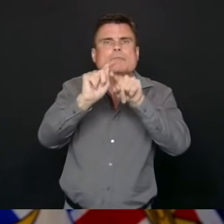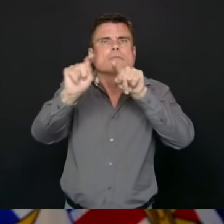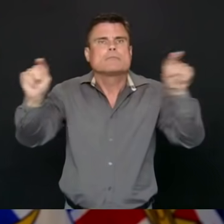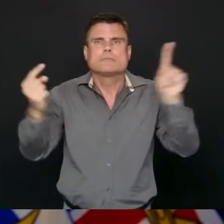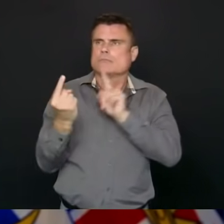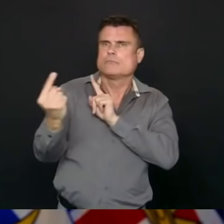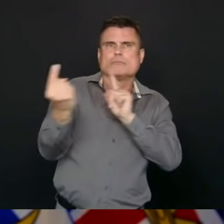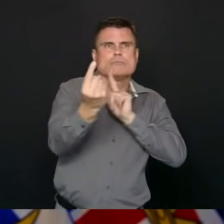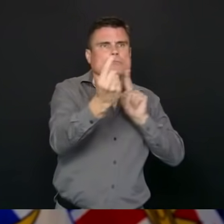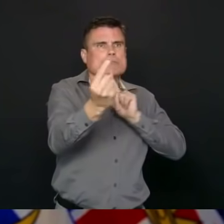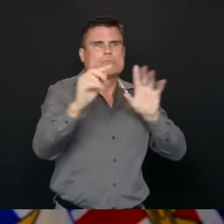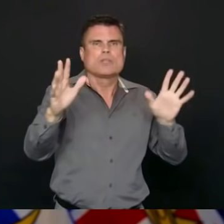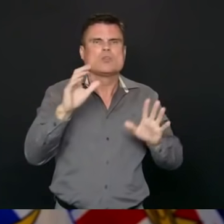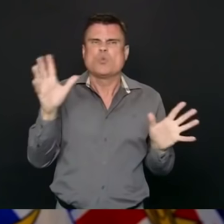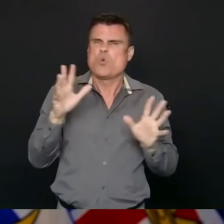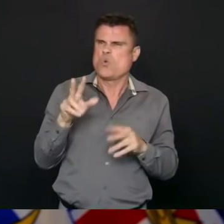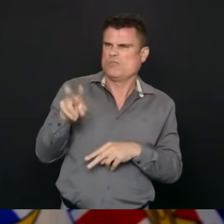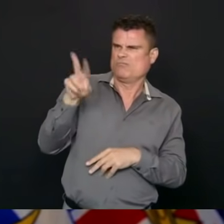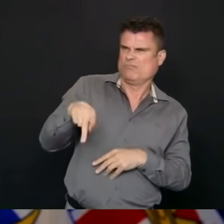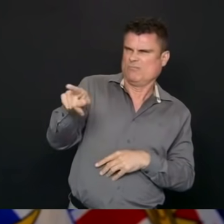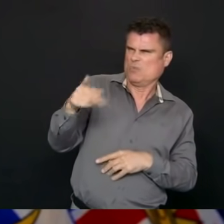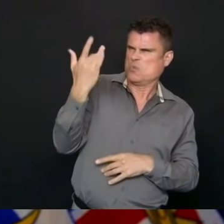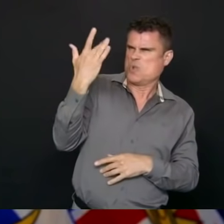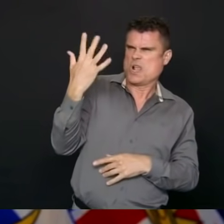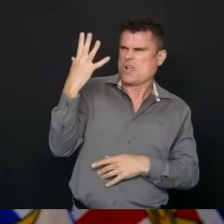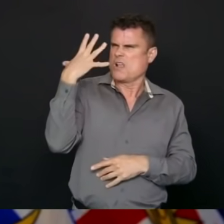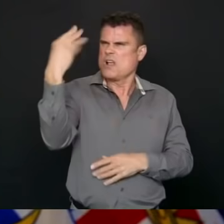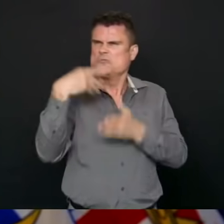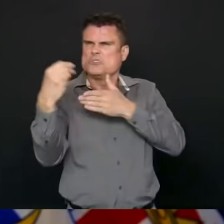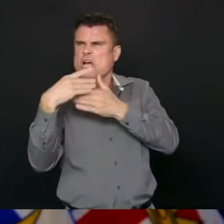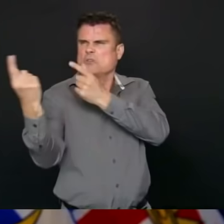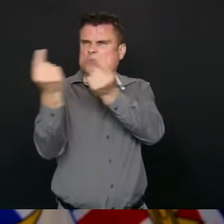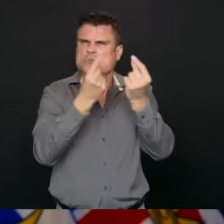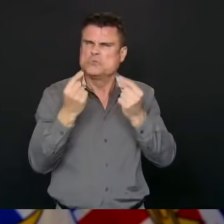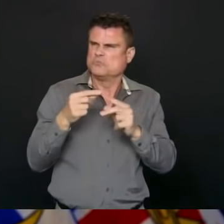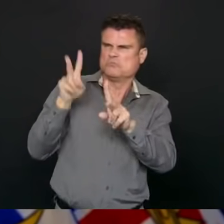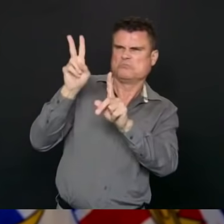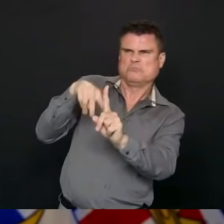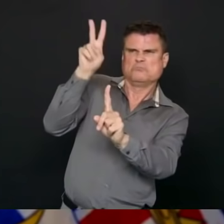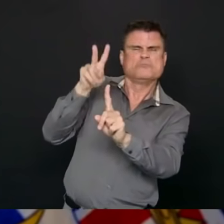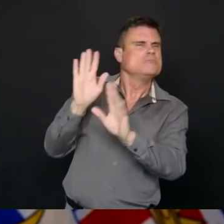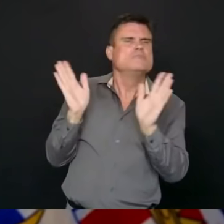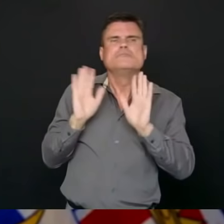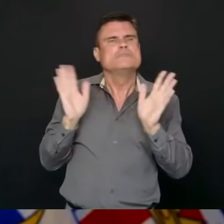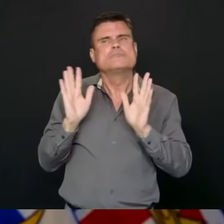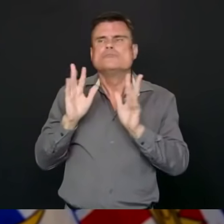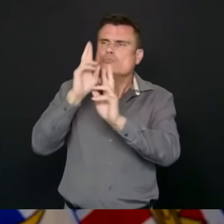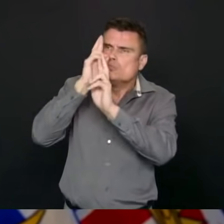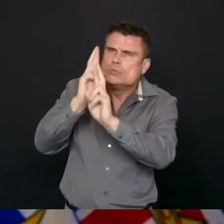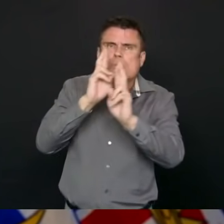We all have our stories and our reasons for doing what we are doing and we need to be understanding of each other through these